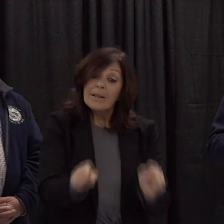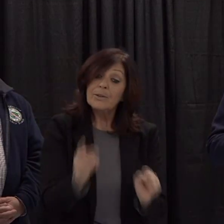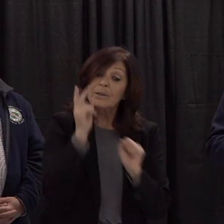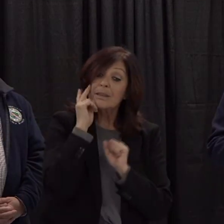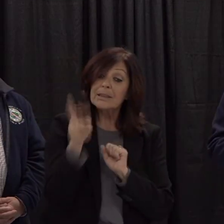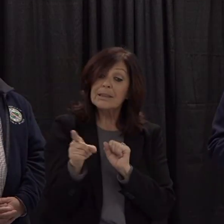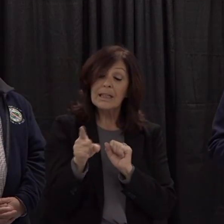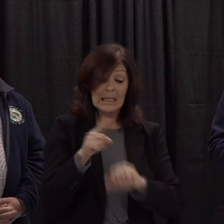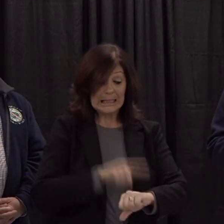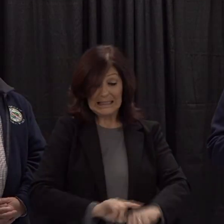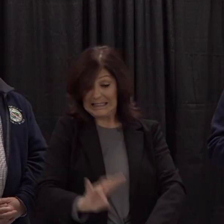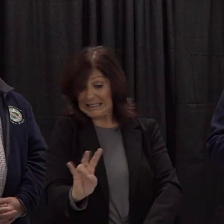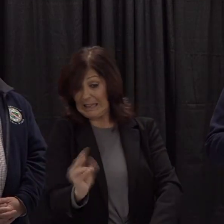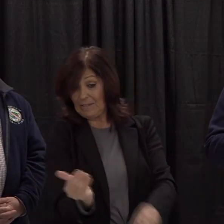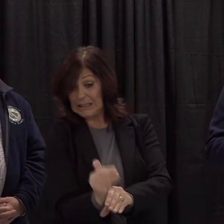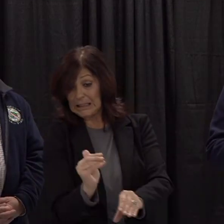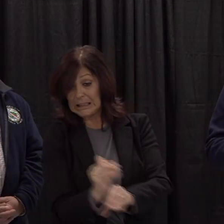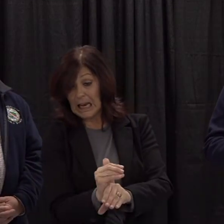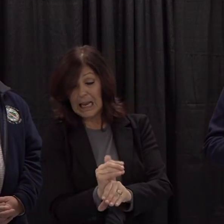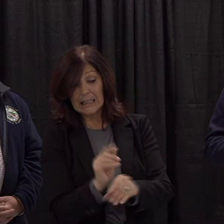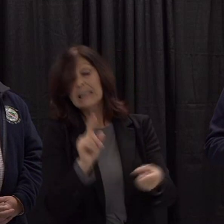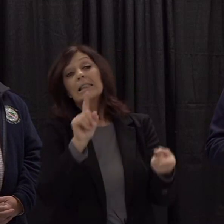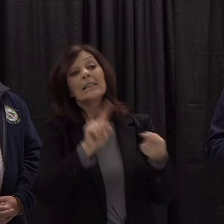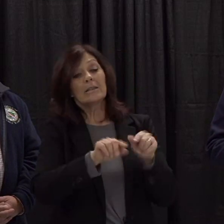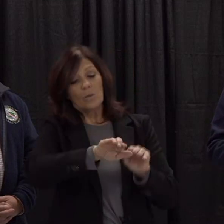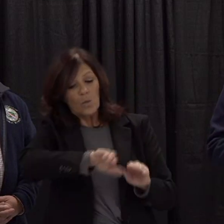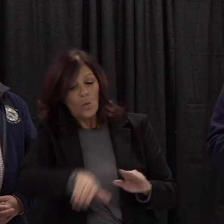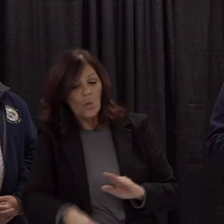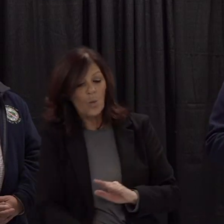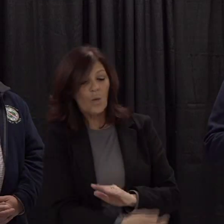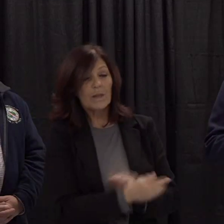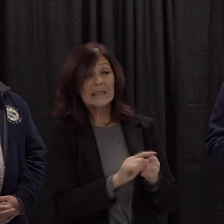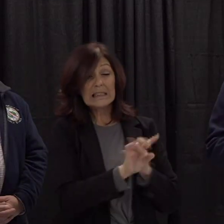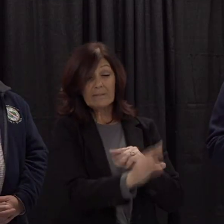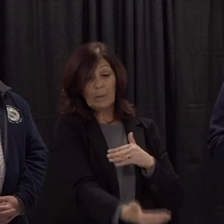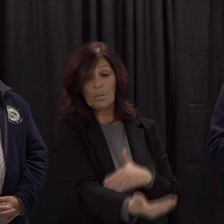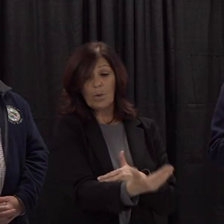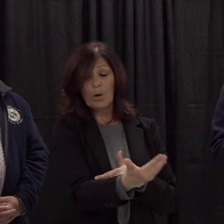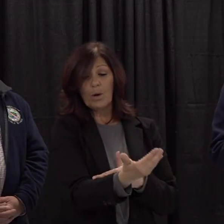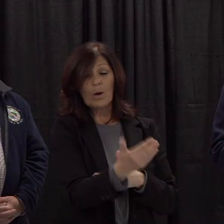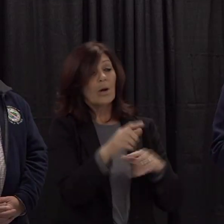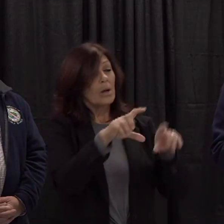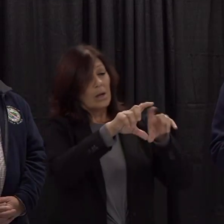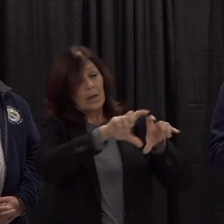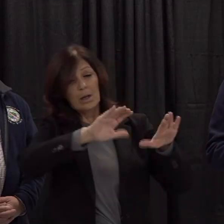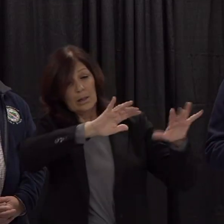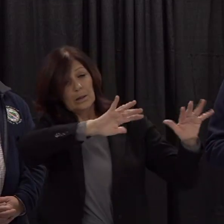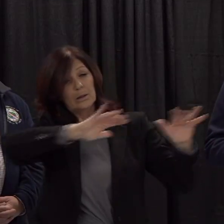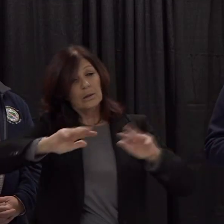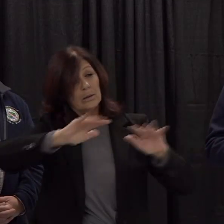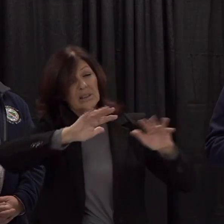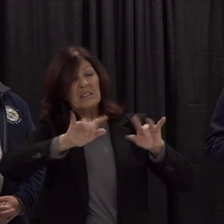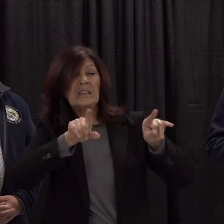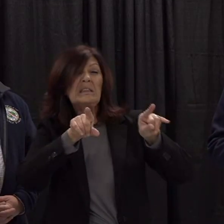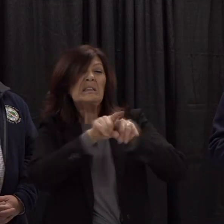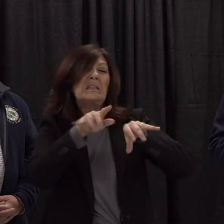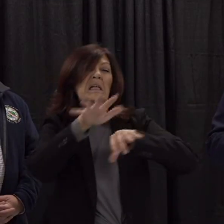From 7:00 PM tonight to 7:00 AM tomorrow, the band will still pretty much be in the same location and in